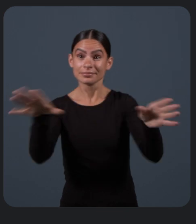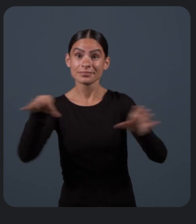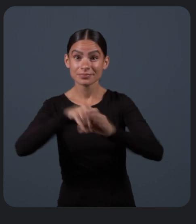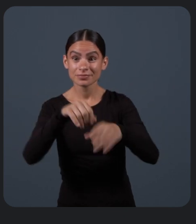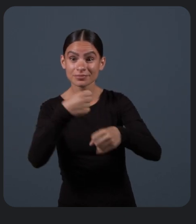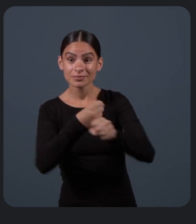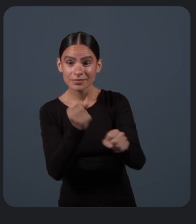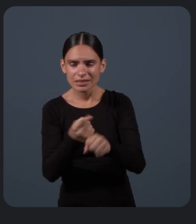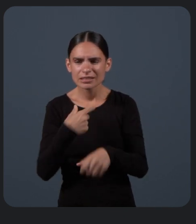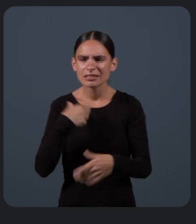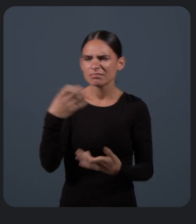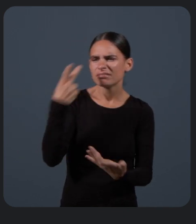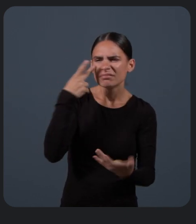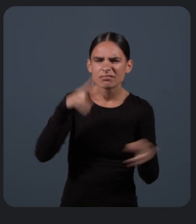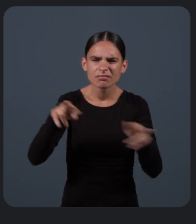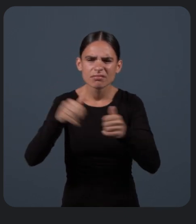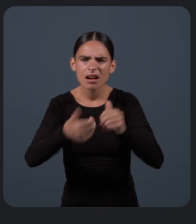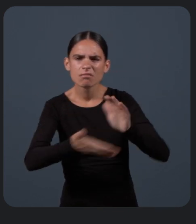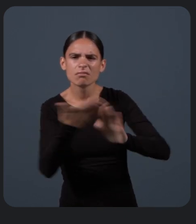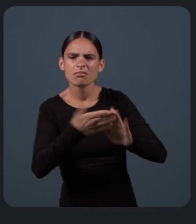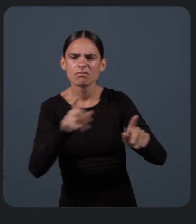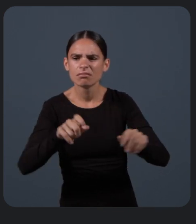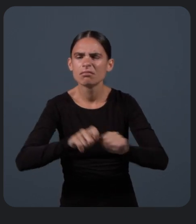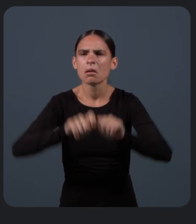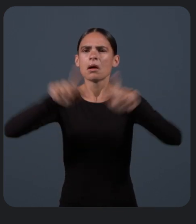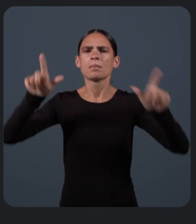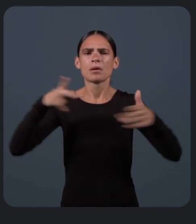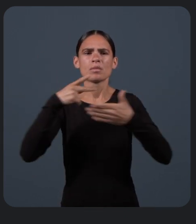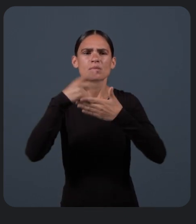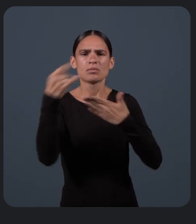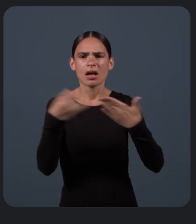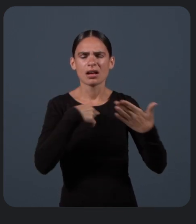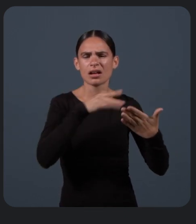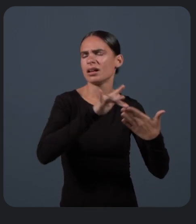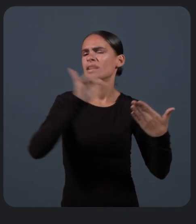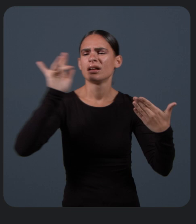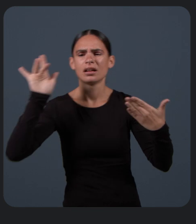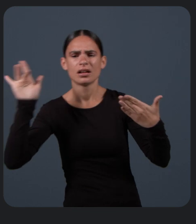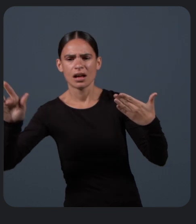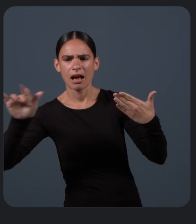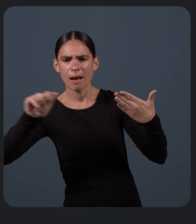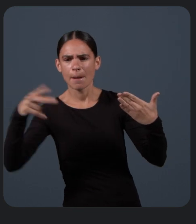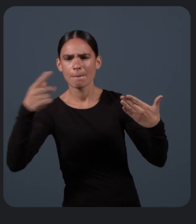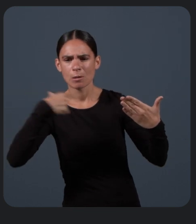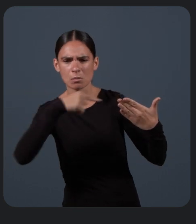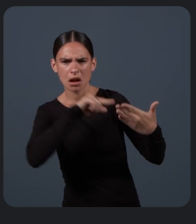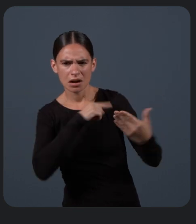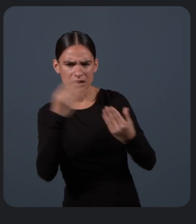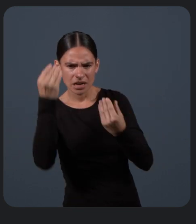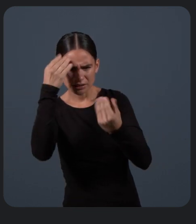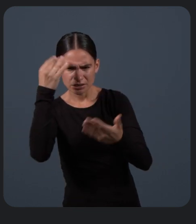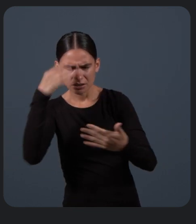I just open the project and navigate to the App Quality Insights window, where I can see the latest crash data for my app